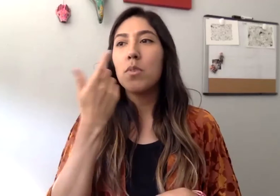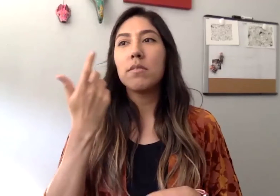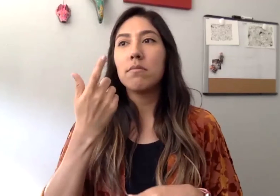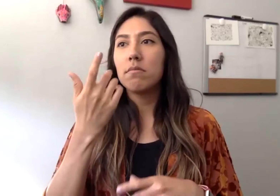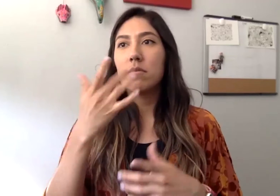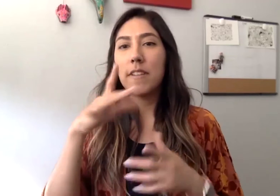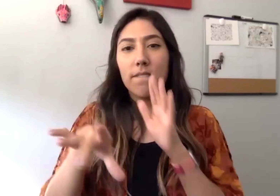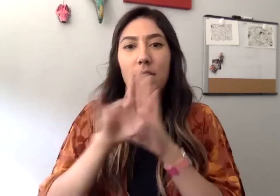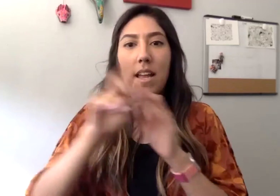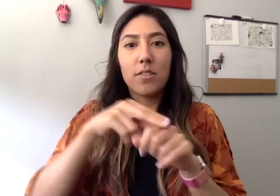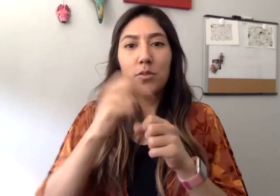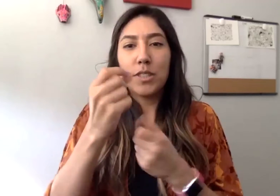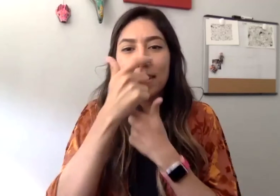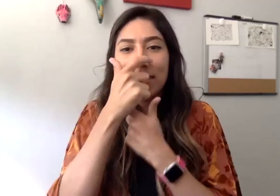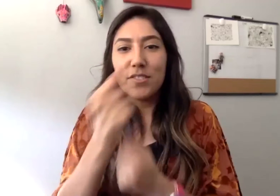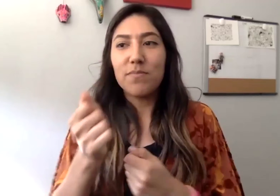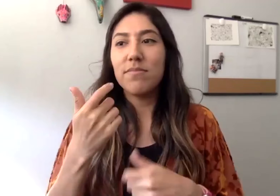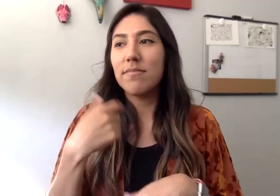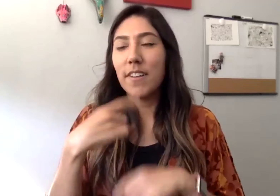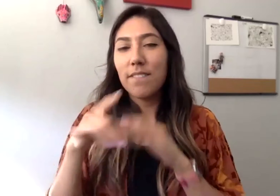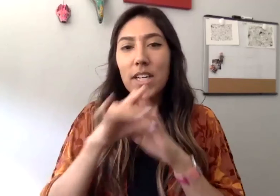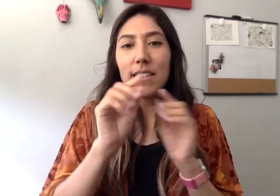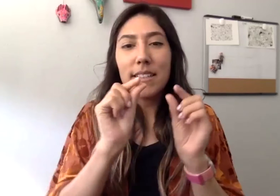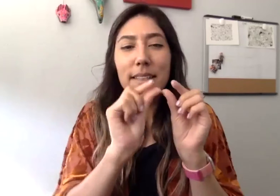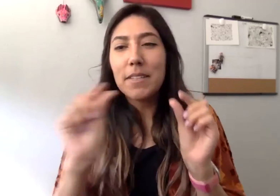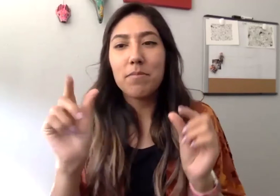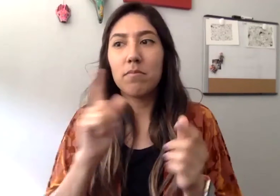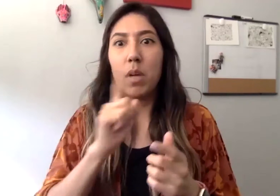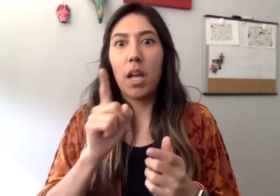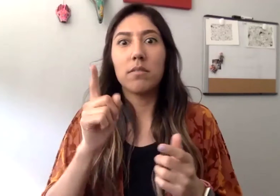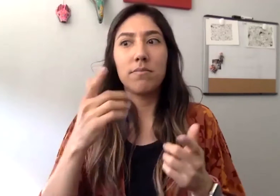I find it to be fascinating and inspiring.